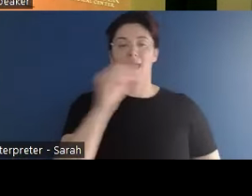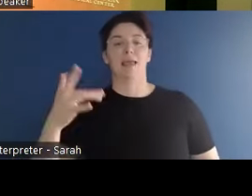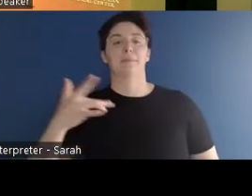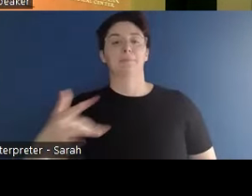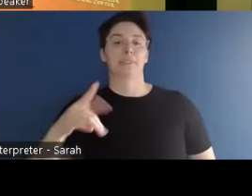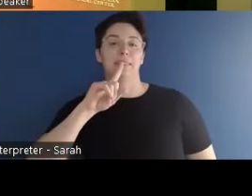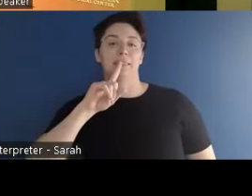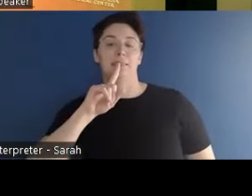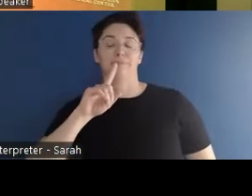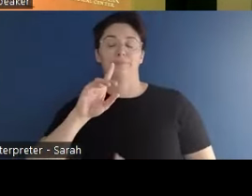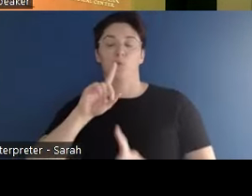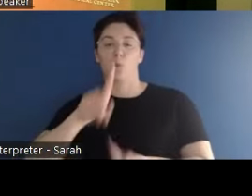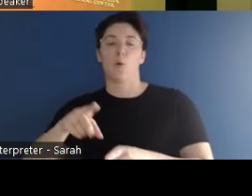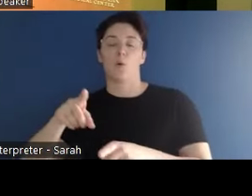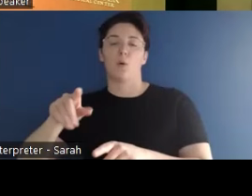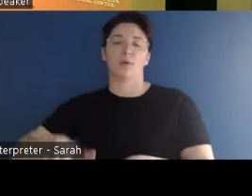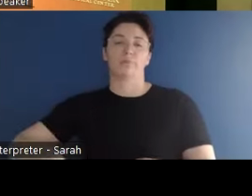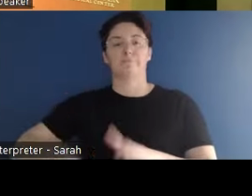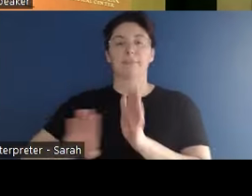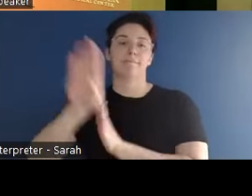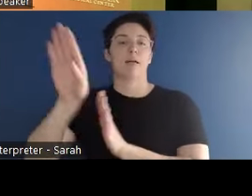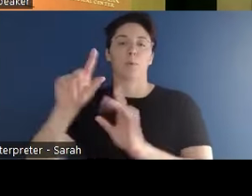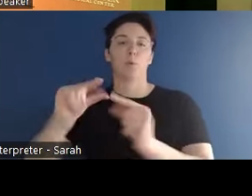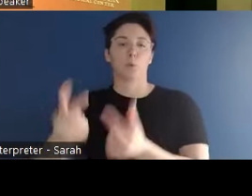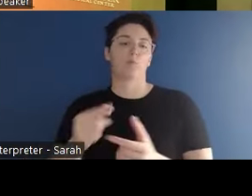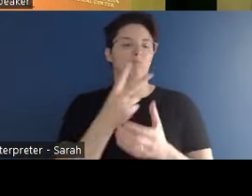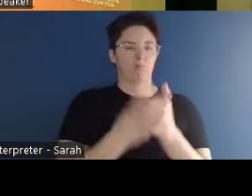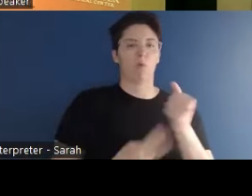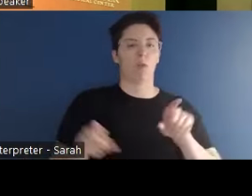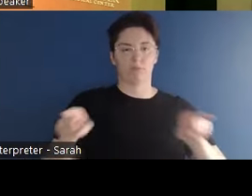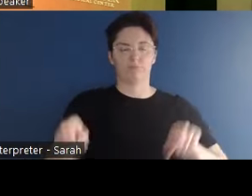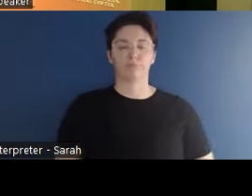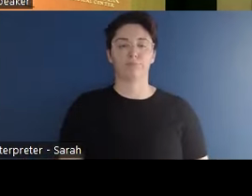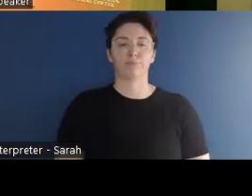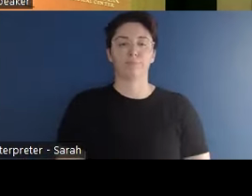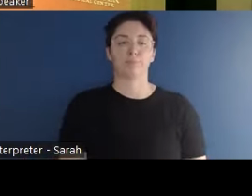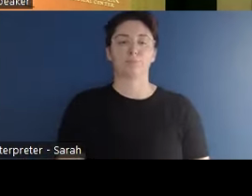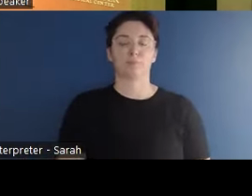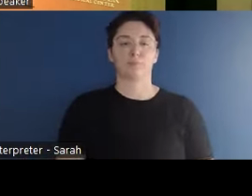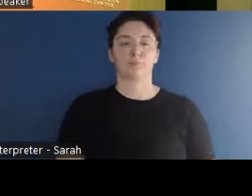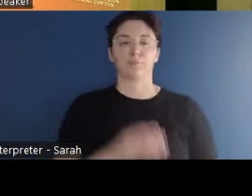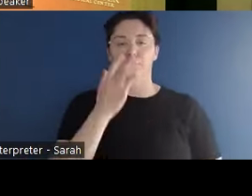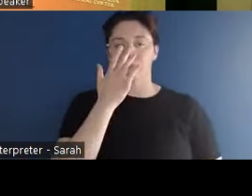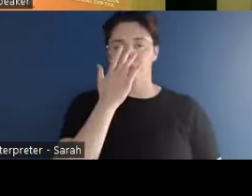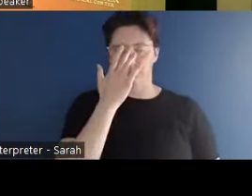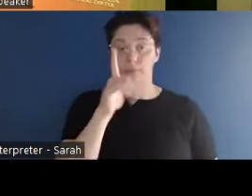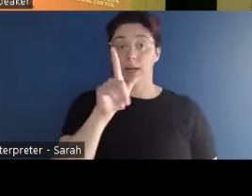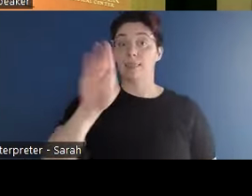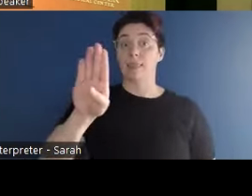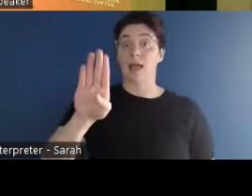group Next I wanted to relate the lab findings to those real world reports of